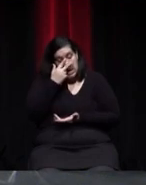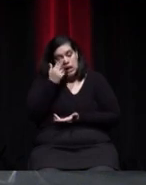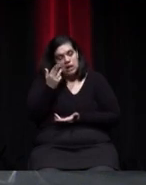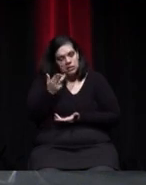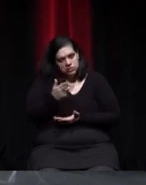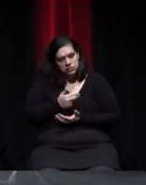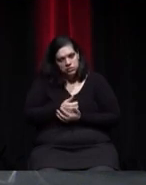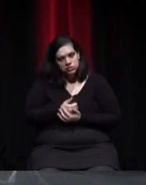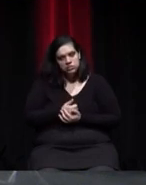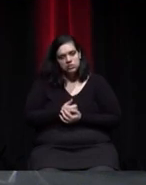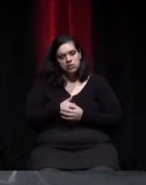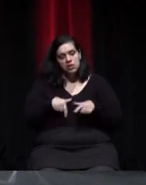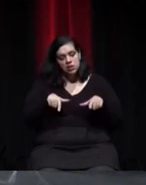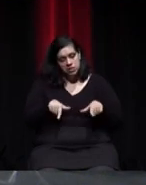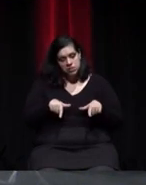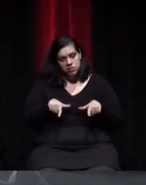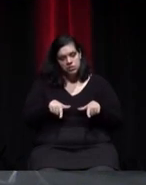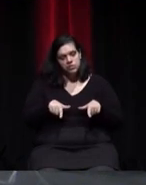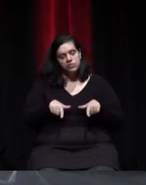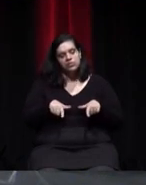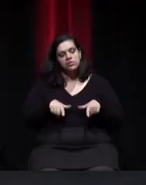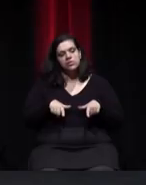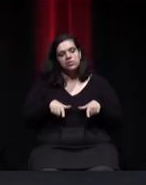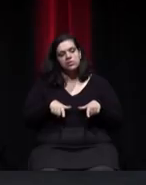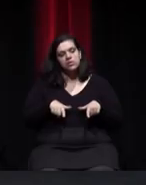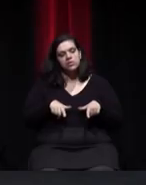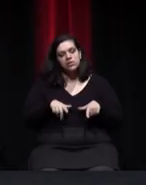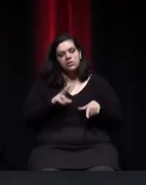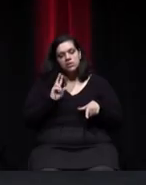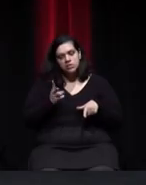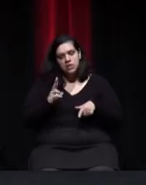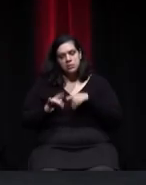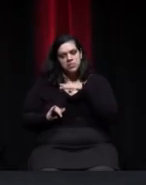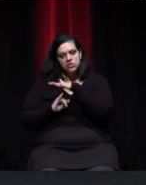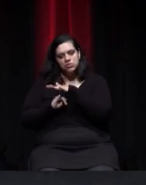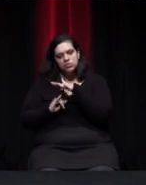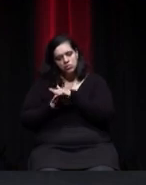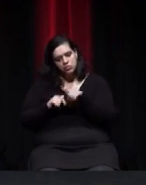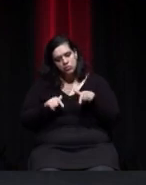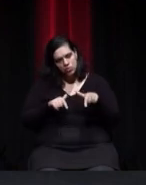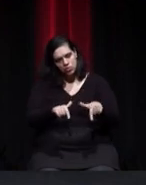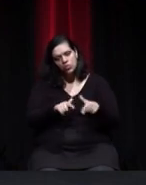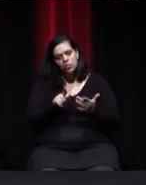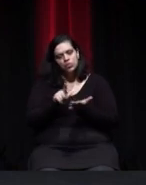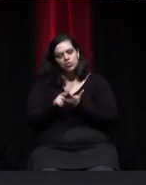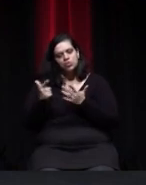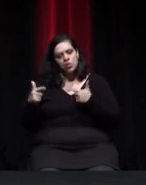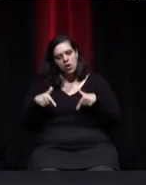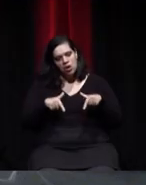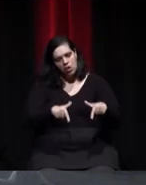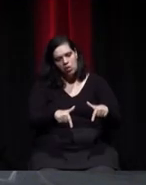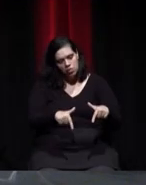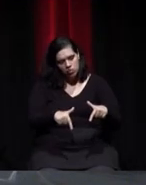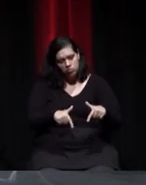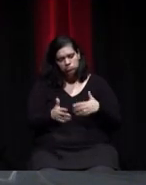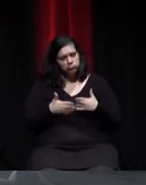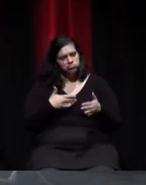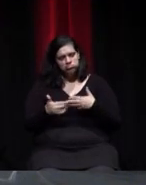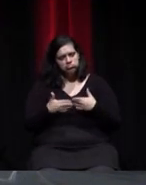is that the certification has always been given by the newspaper. Therefore, it was irrelevant who was writing,